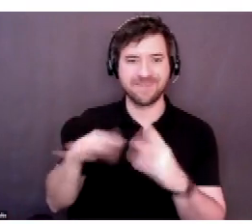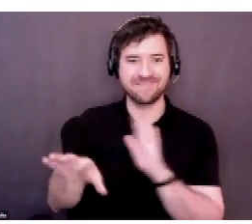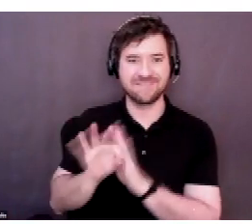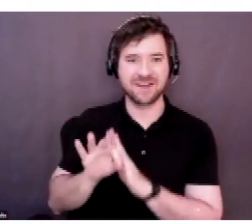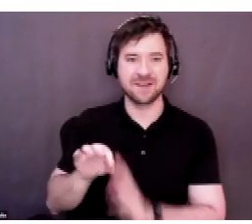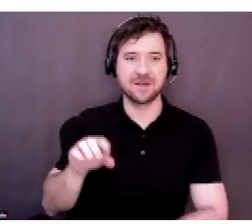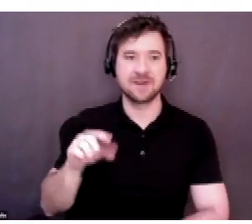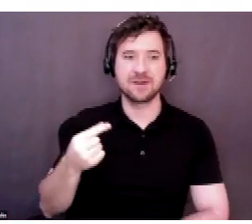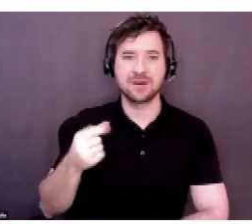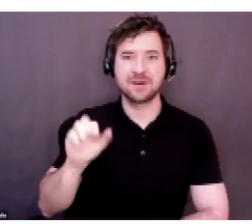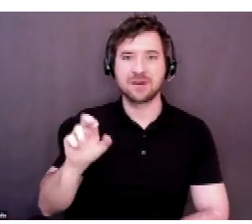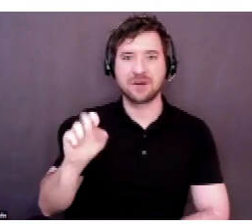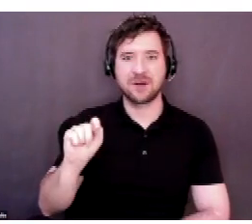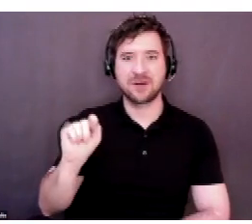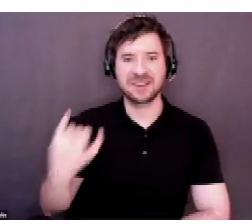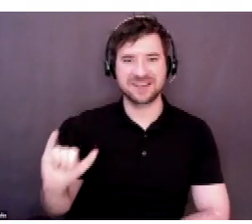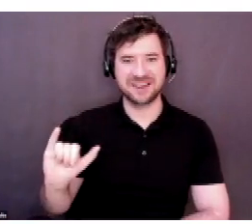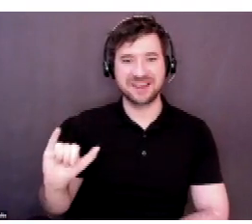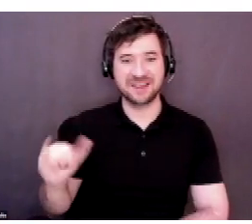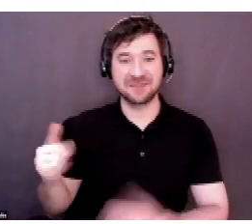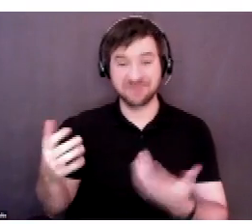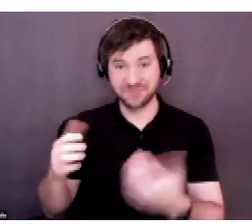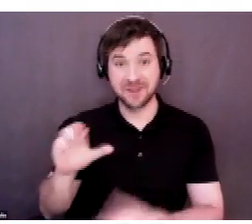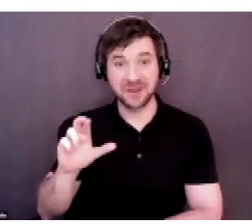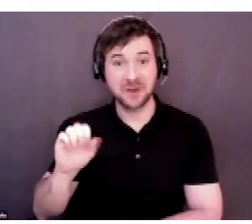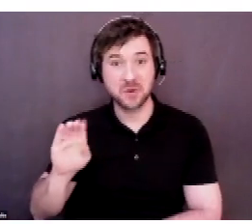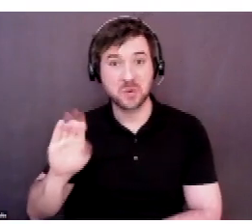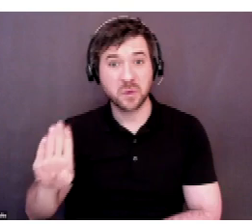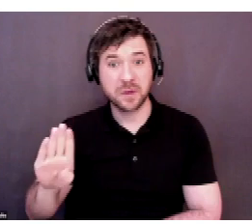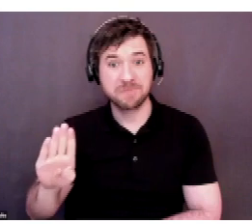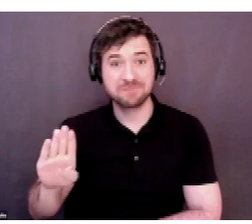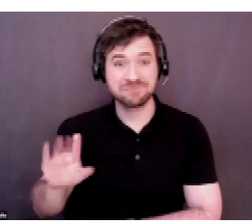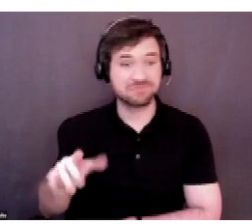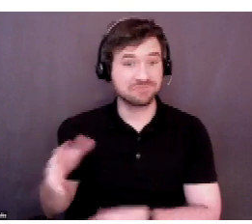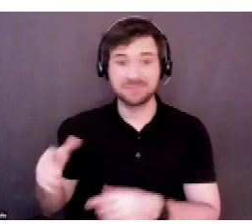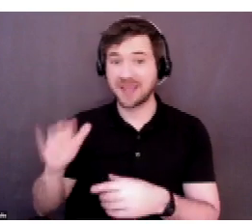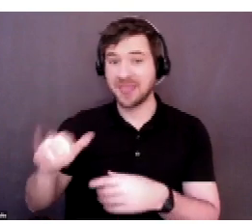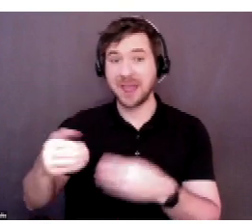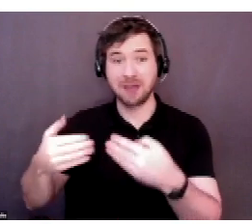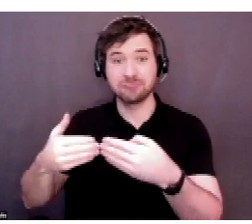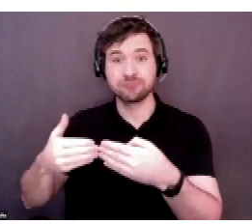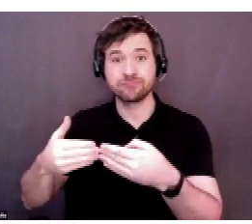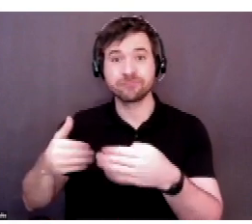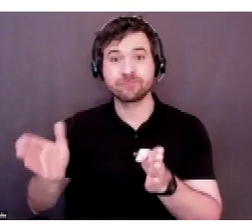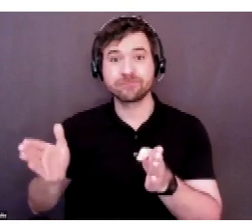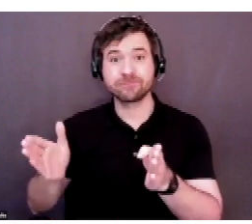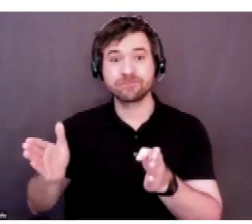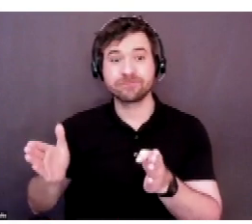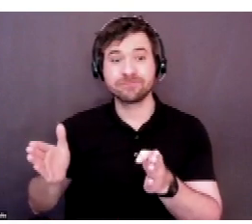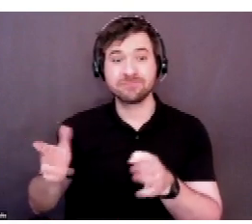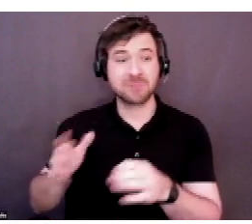and the sides opened up and it looked lovely. That was $4,500 I